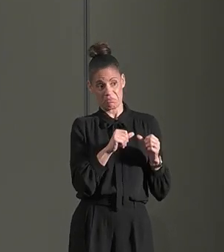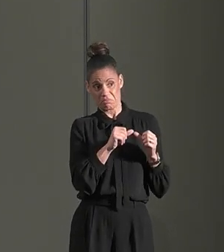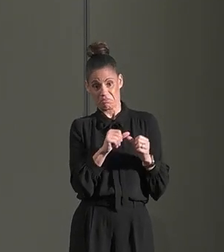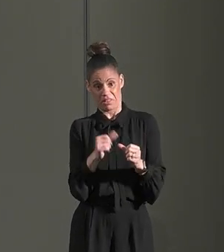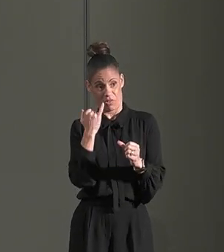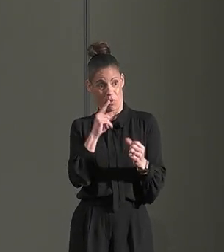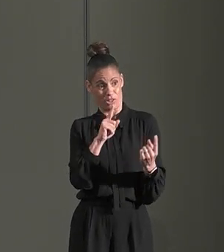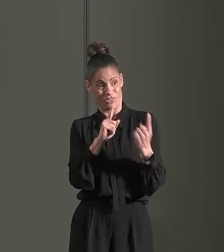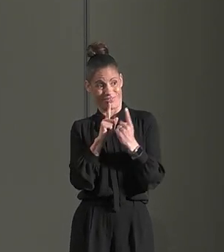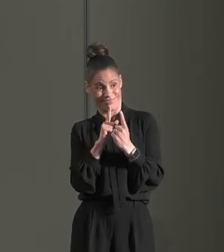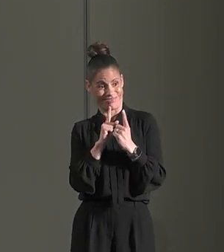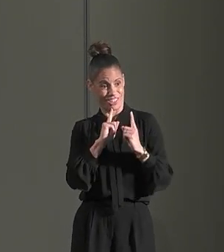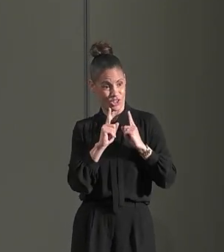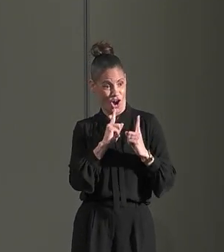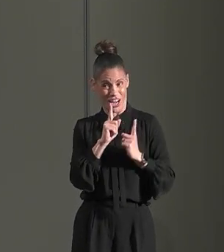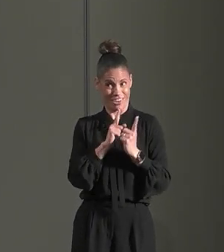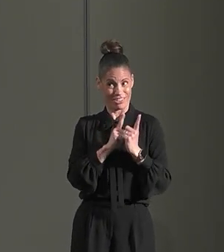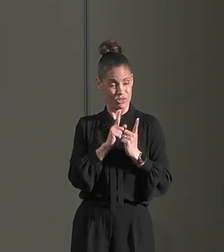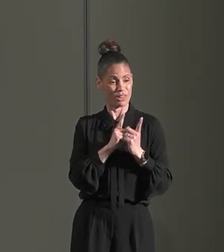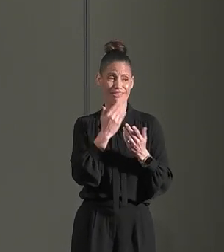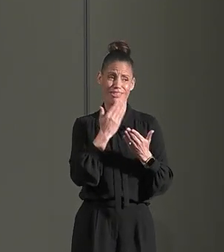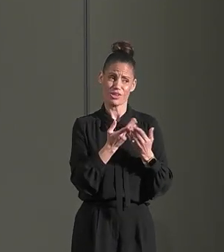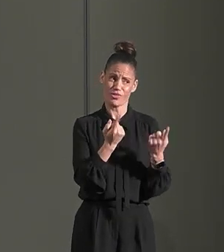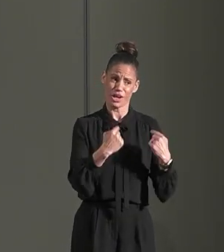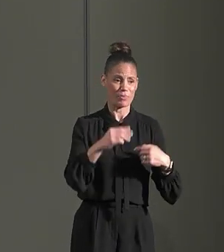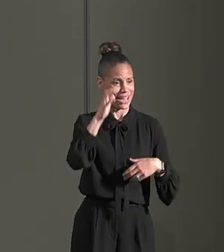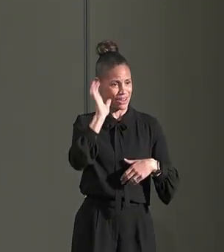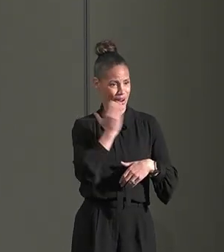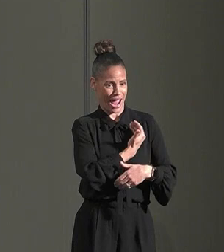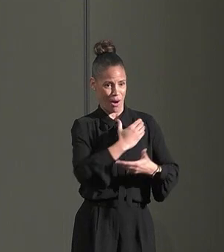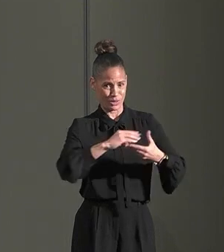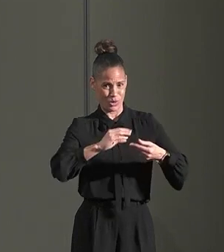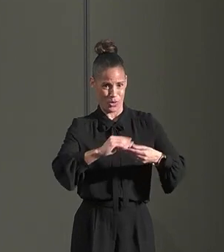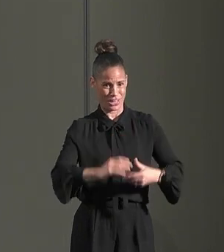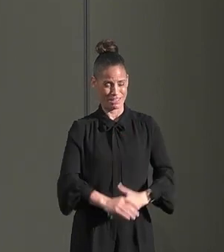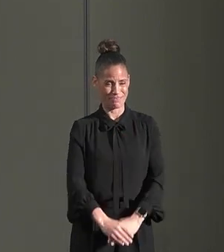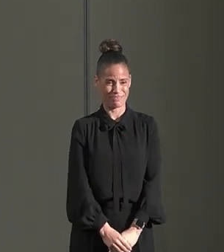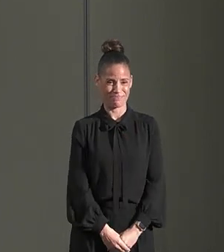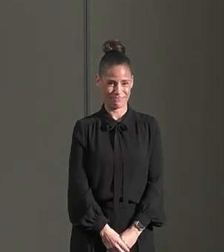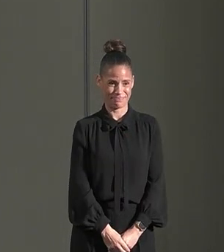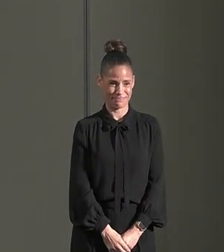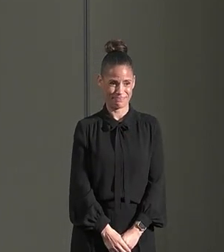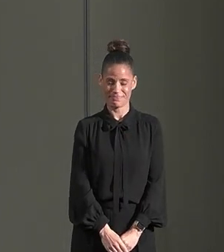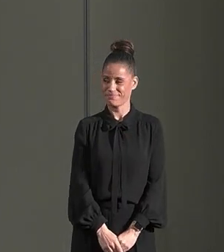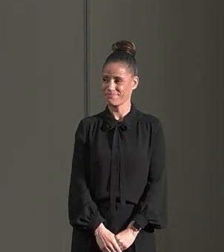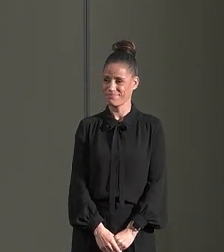you for coming and hearing our story. .